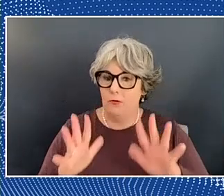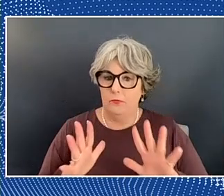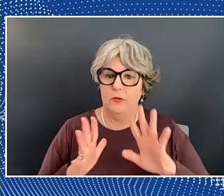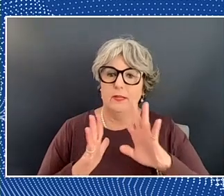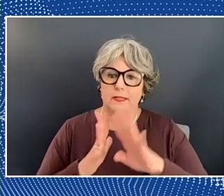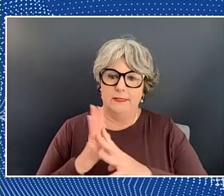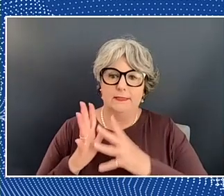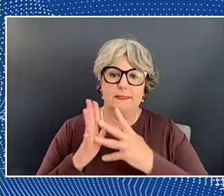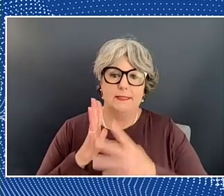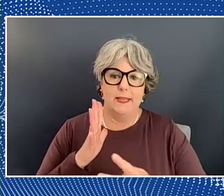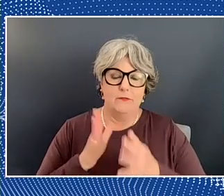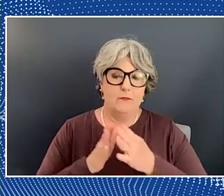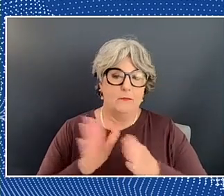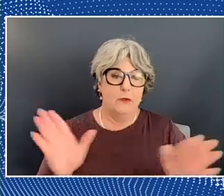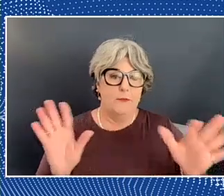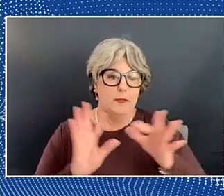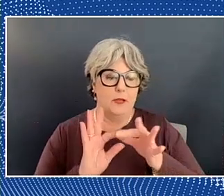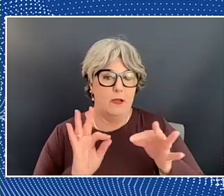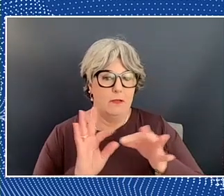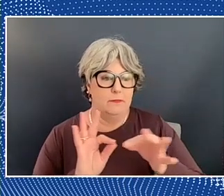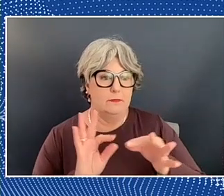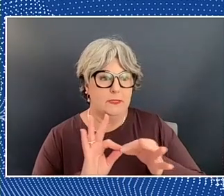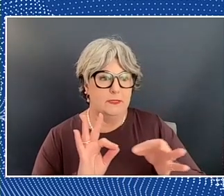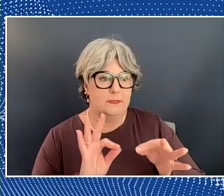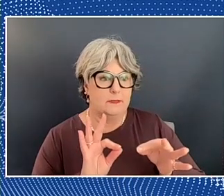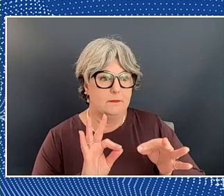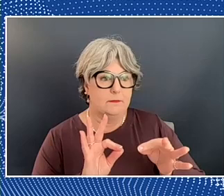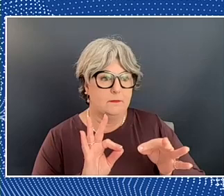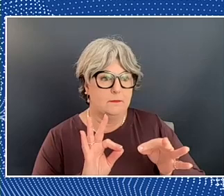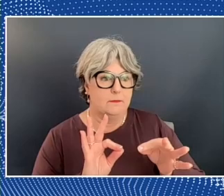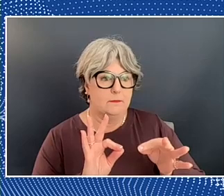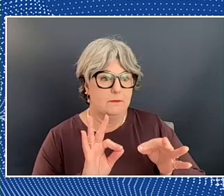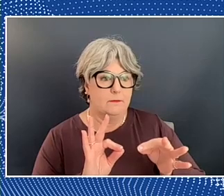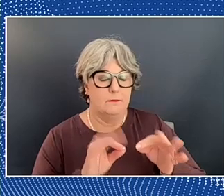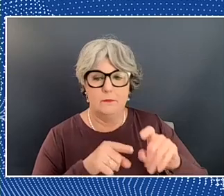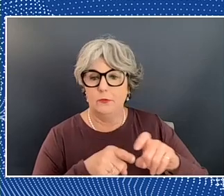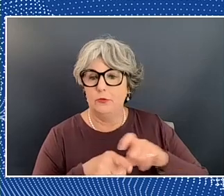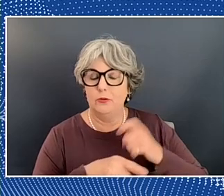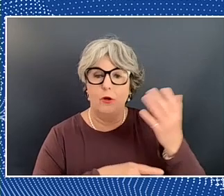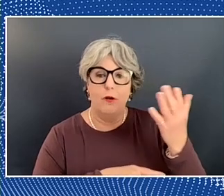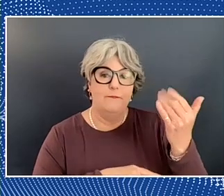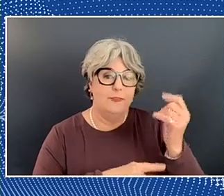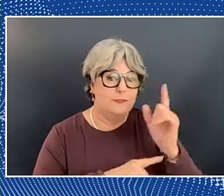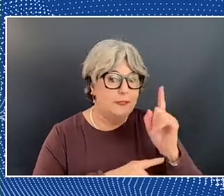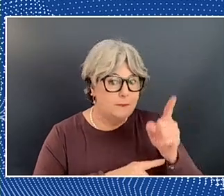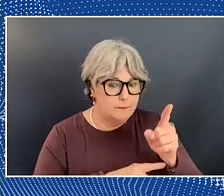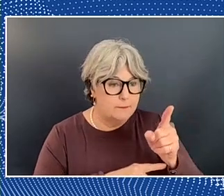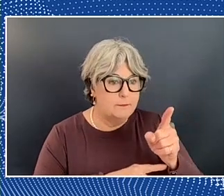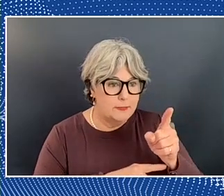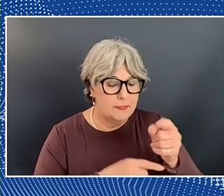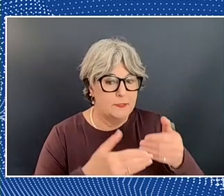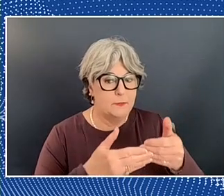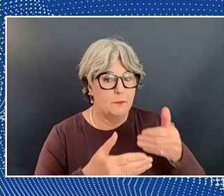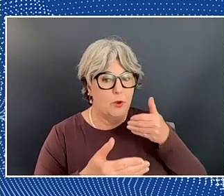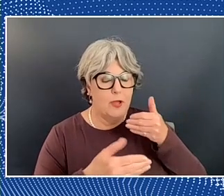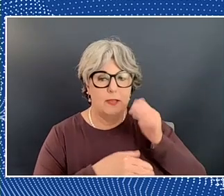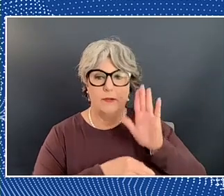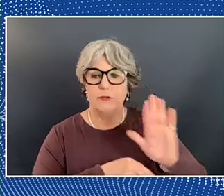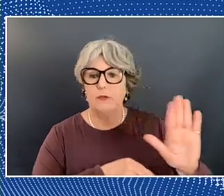for public commentary to call in 15 minutes prior to your time slot.